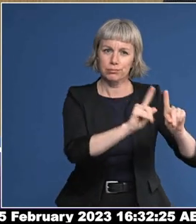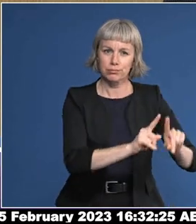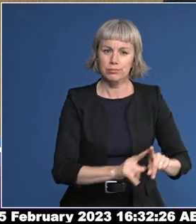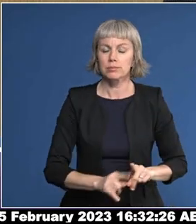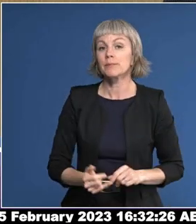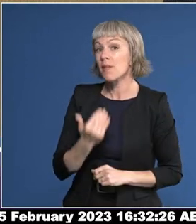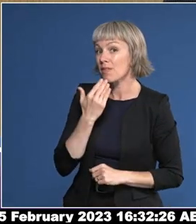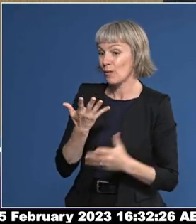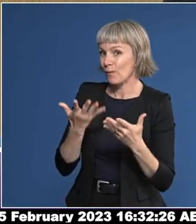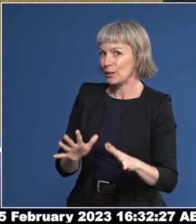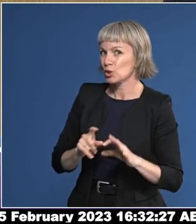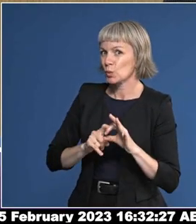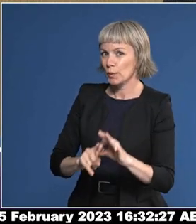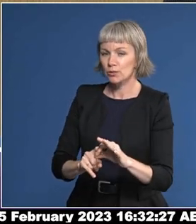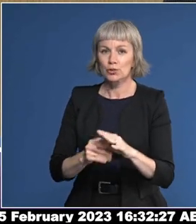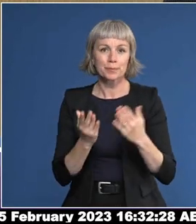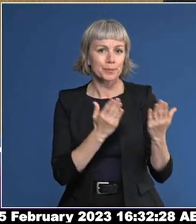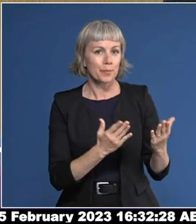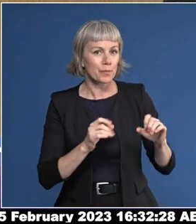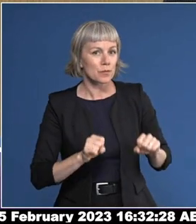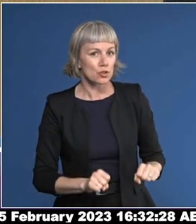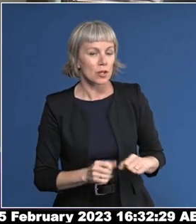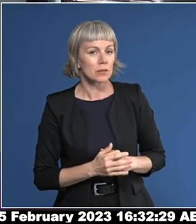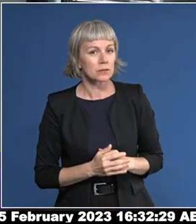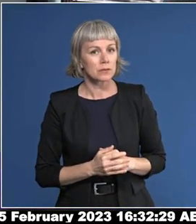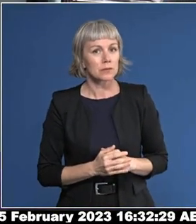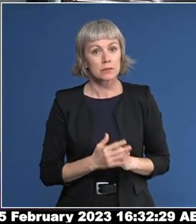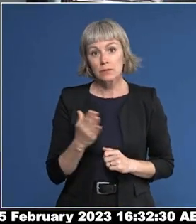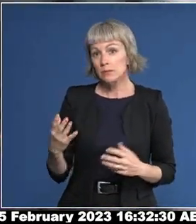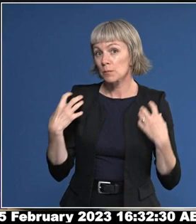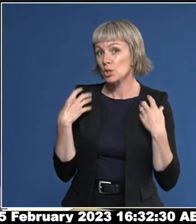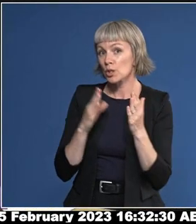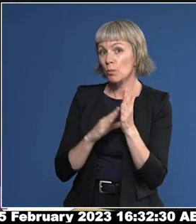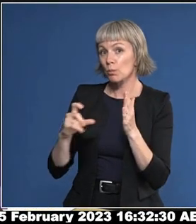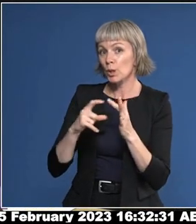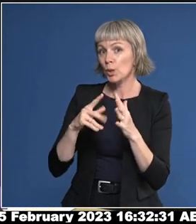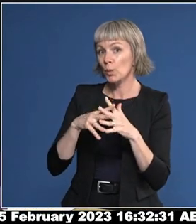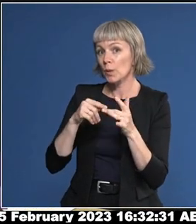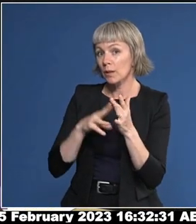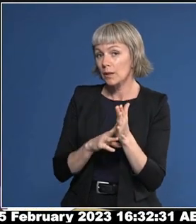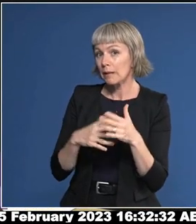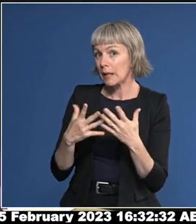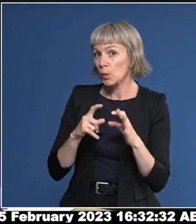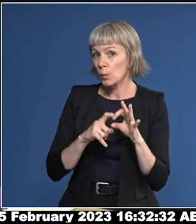Chair? CHAIR: Thank you very much. I will ask first Commissioner McEwin. Do you have any questions? COMMISSIONER McEWIN: One question - one, maybe two